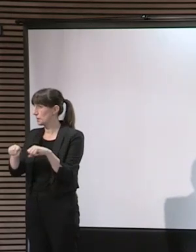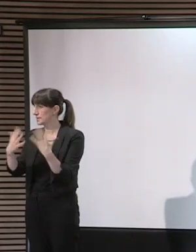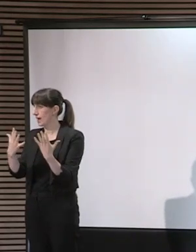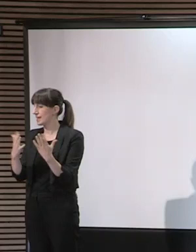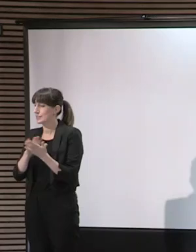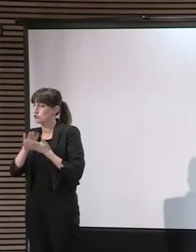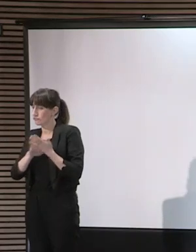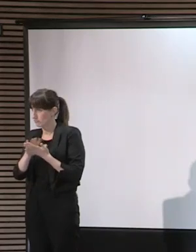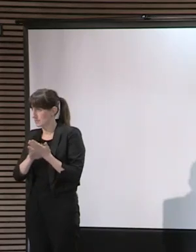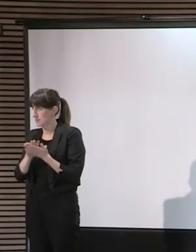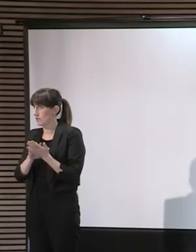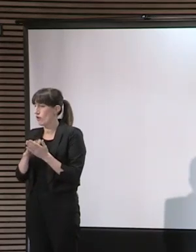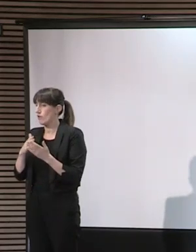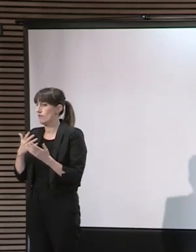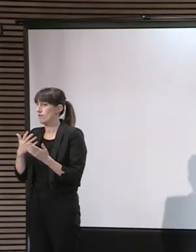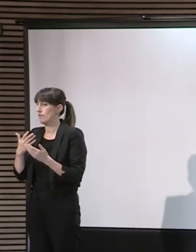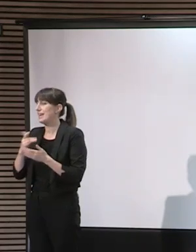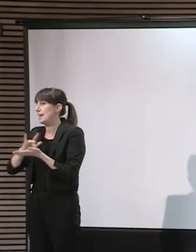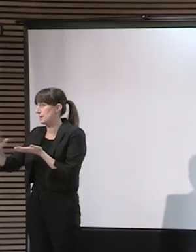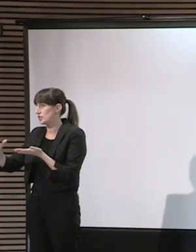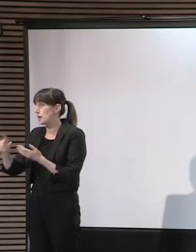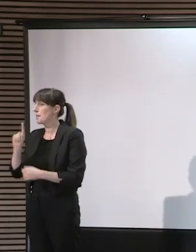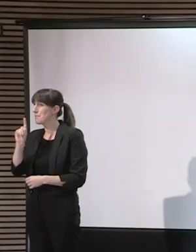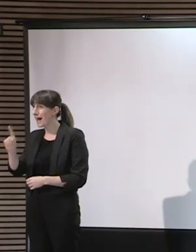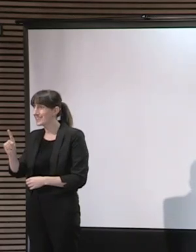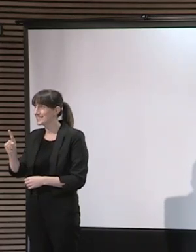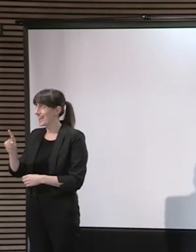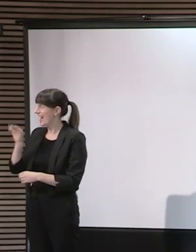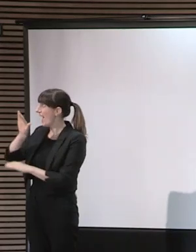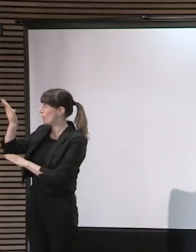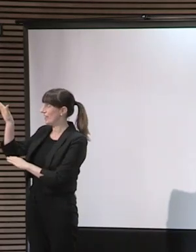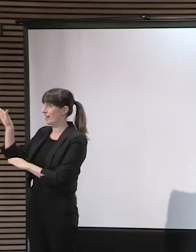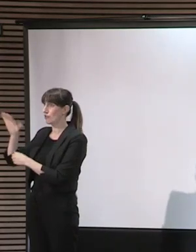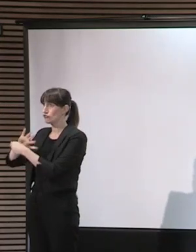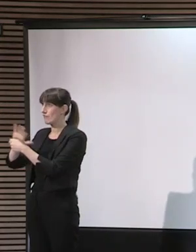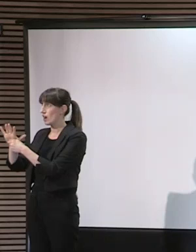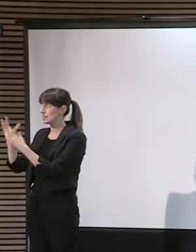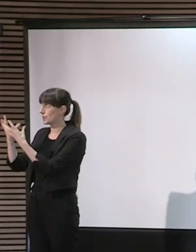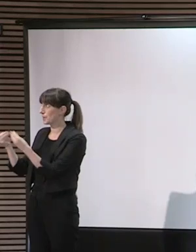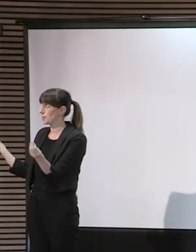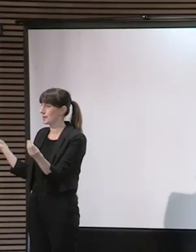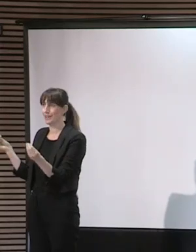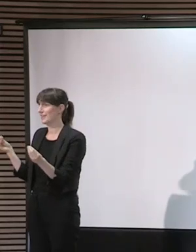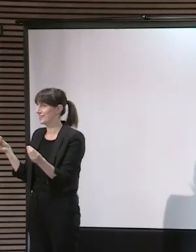will make sure it's up there. But the thing about elimination is, again -